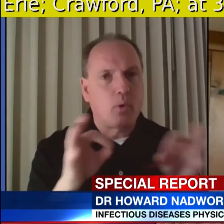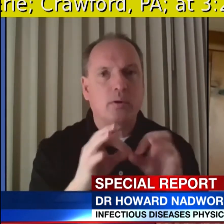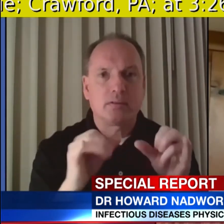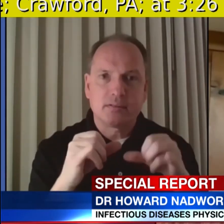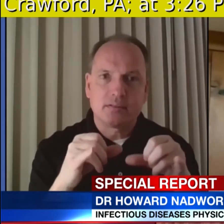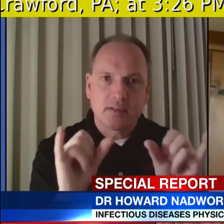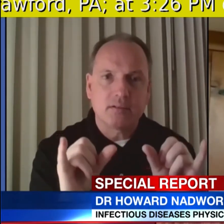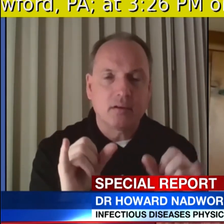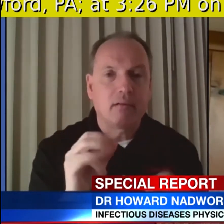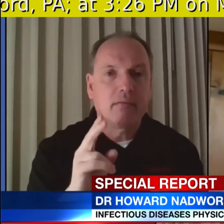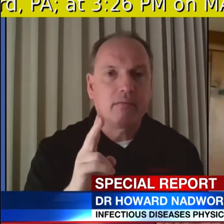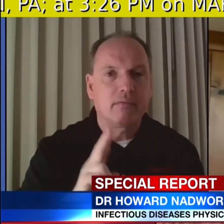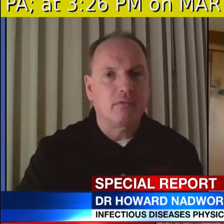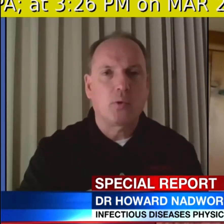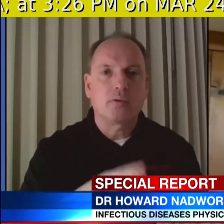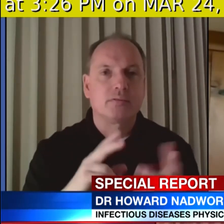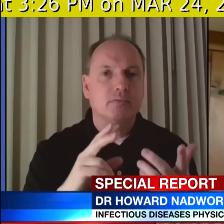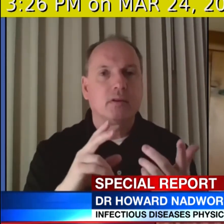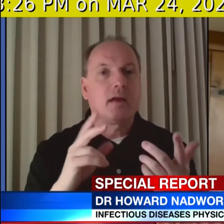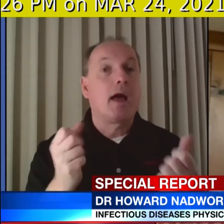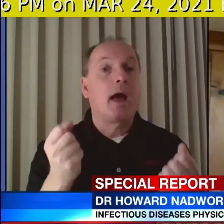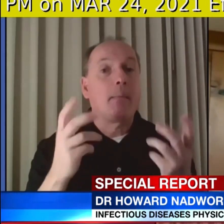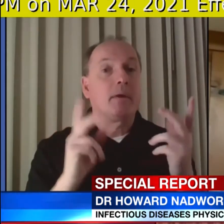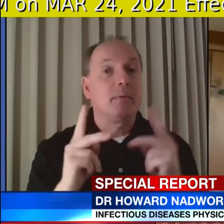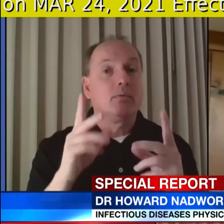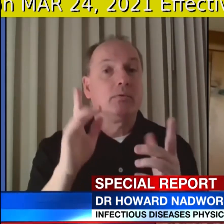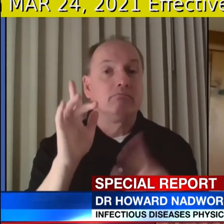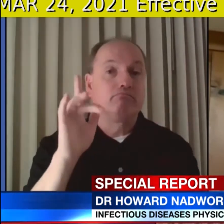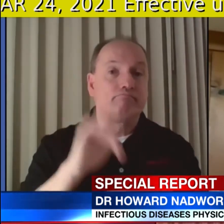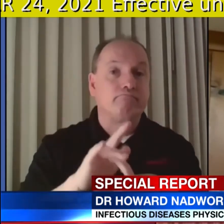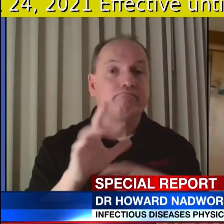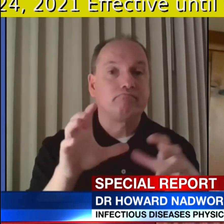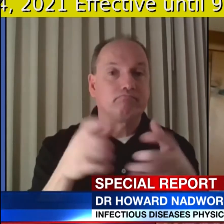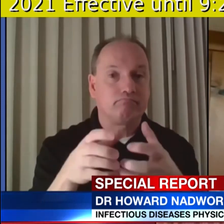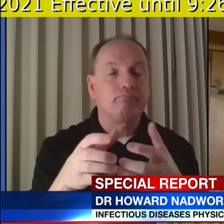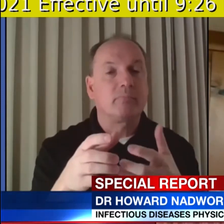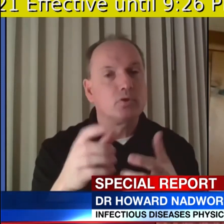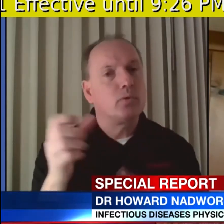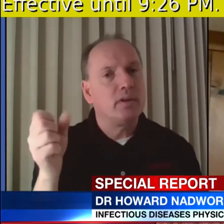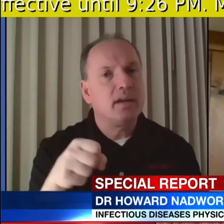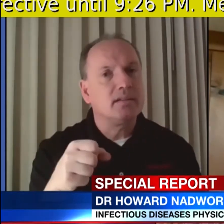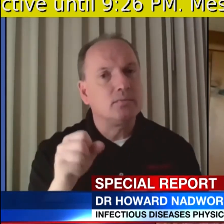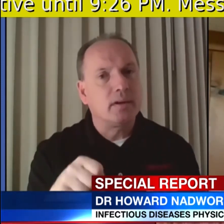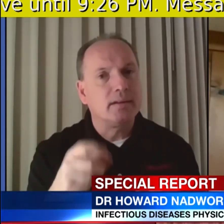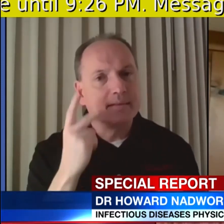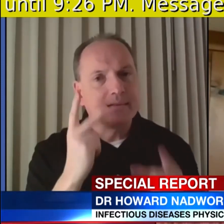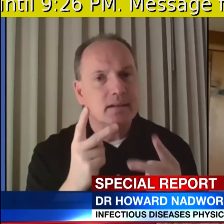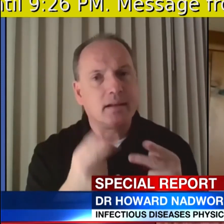CAREFUL. MASKS ARE A CRITICAL PART OF THIS AS WELL AS, OF COURSE,